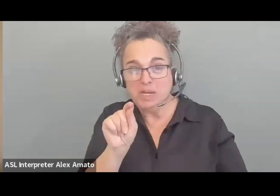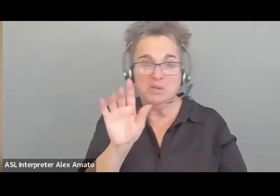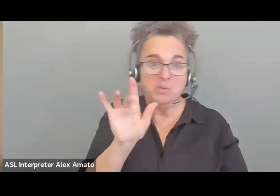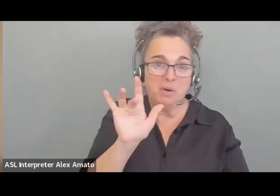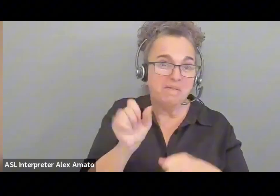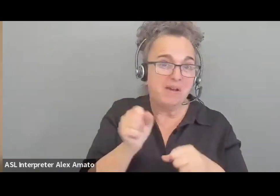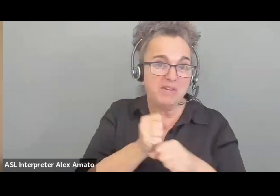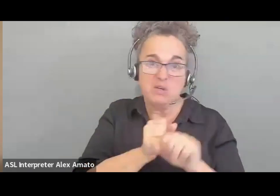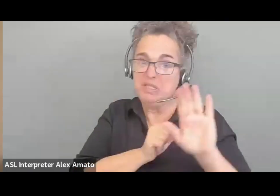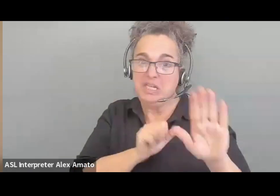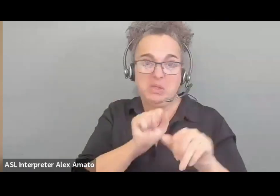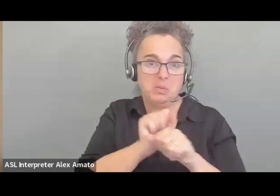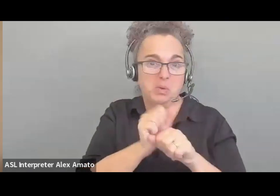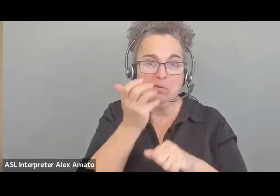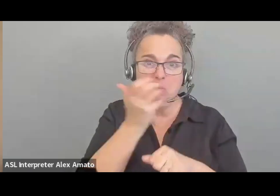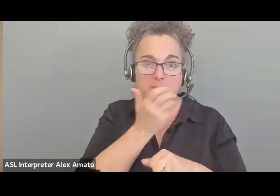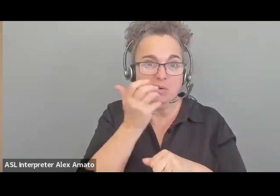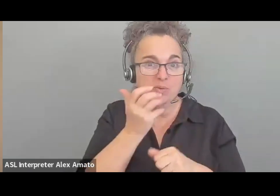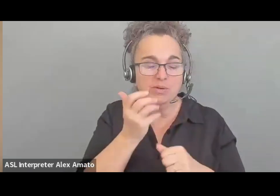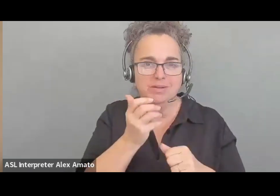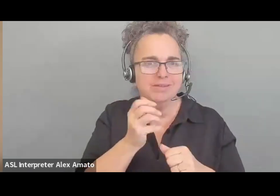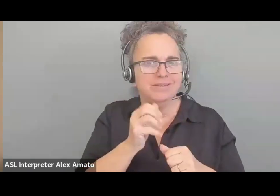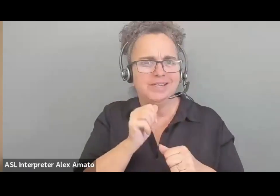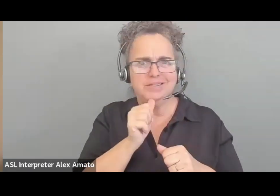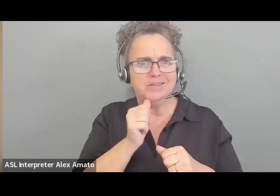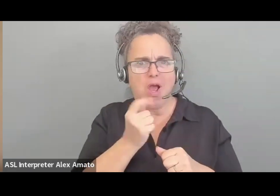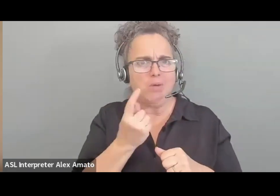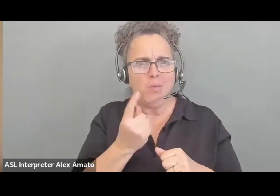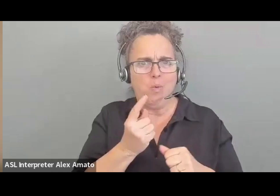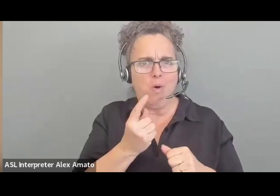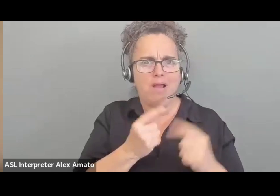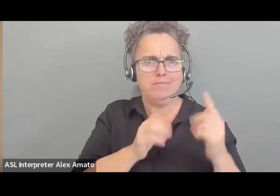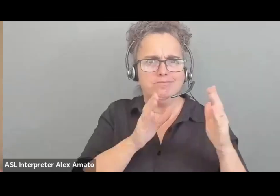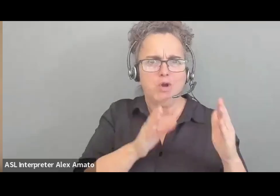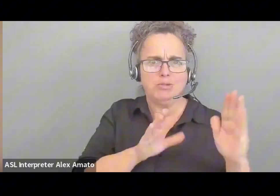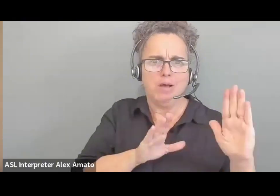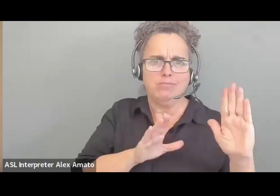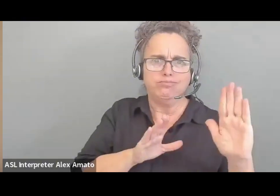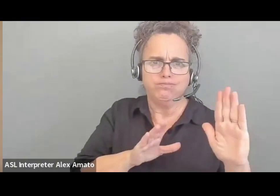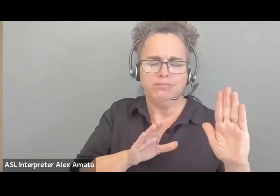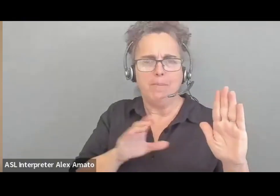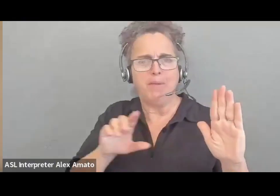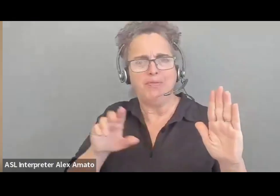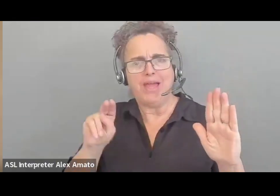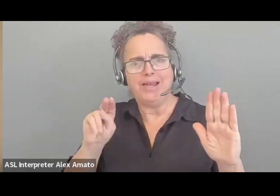And, you know, it's, it's not a monolithic push. There's of course other innovations like Nintendo was,